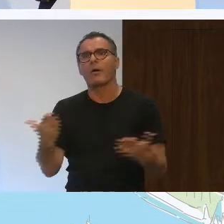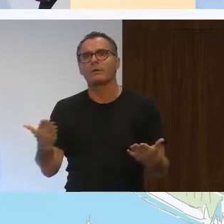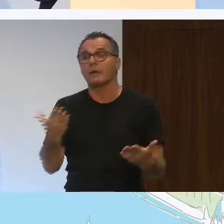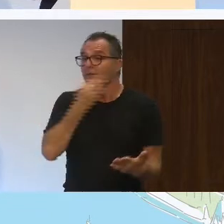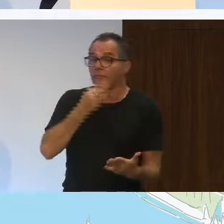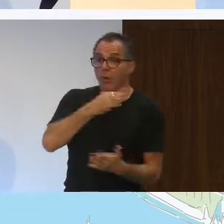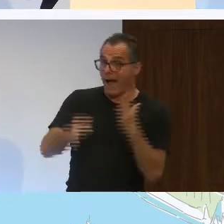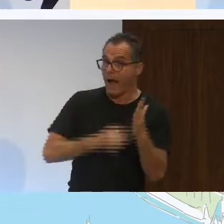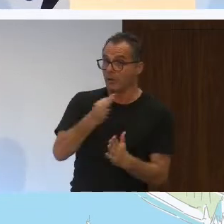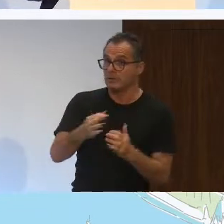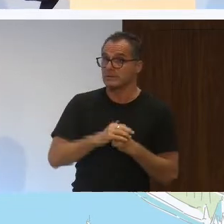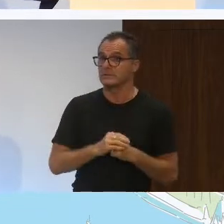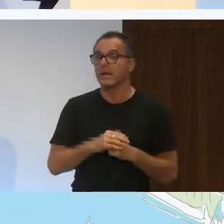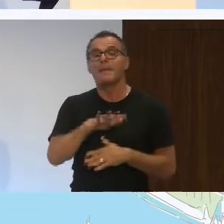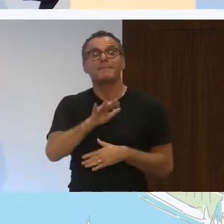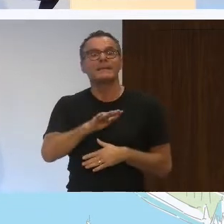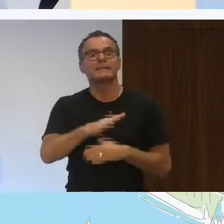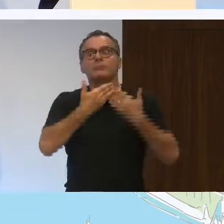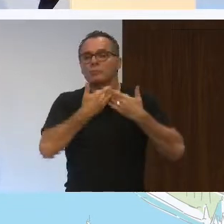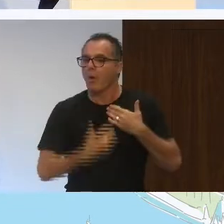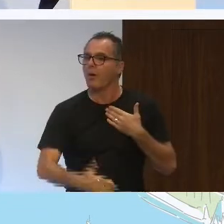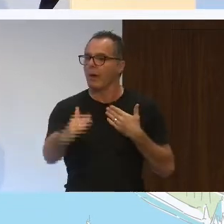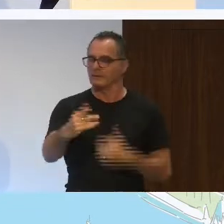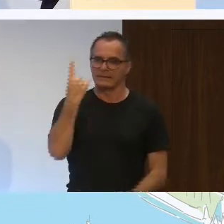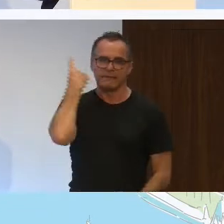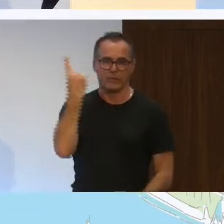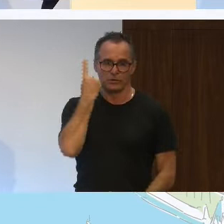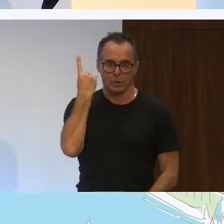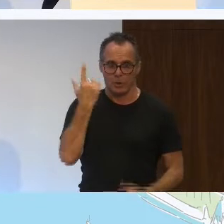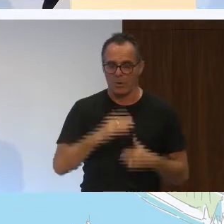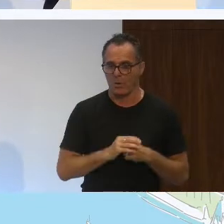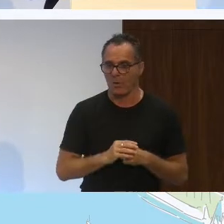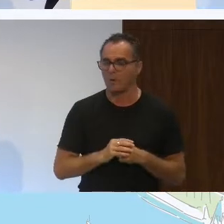So it's medium to long lasting vertigo and they usually feel nauseous.